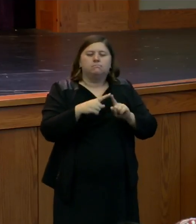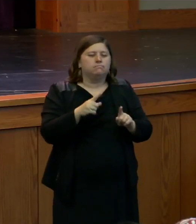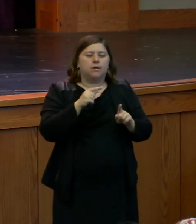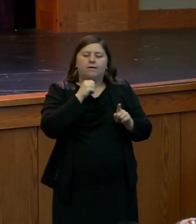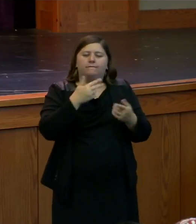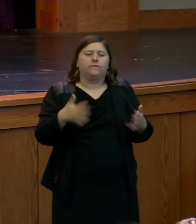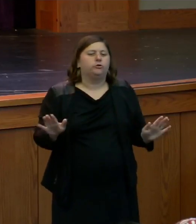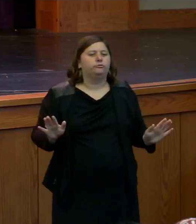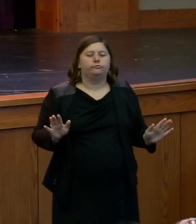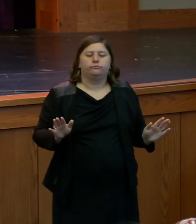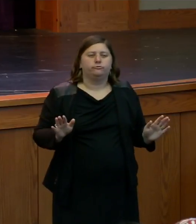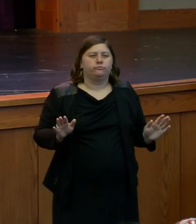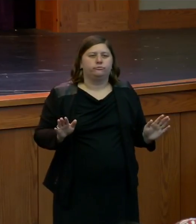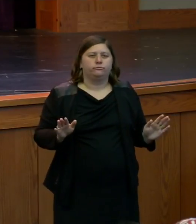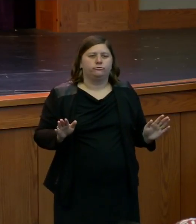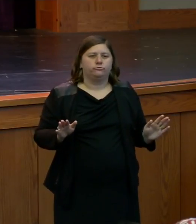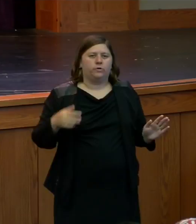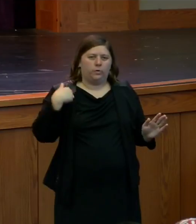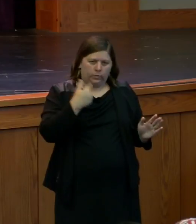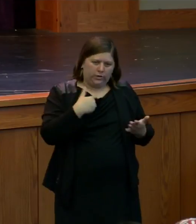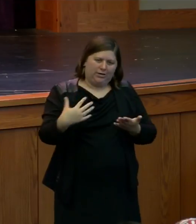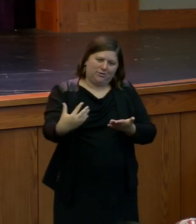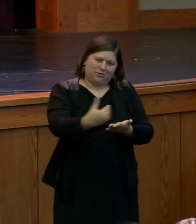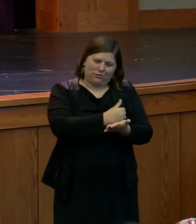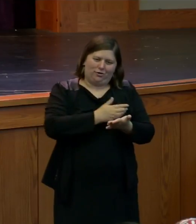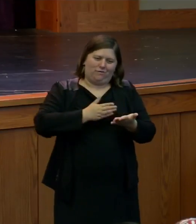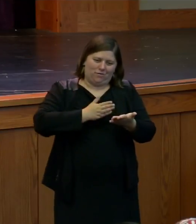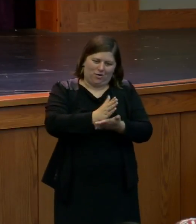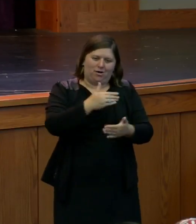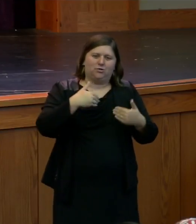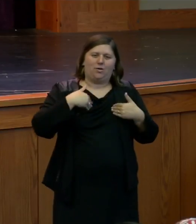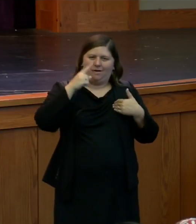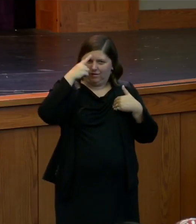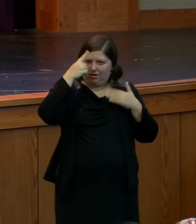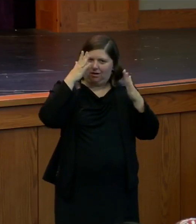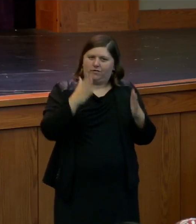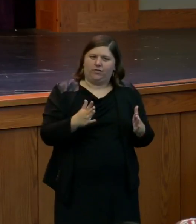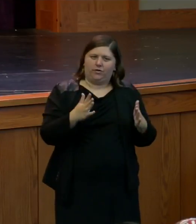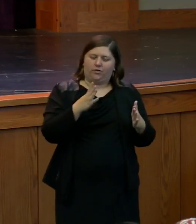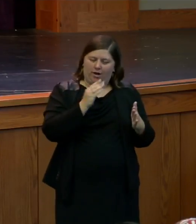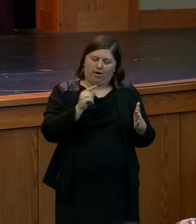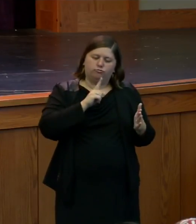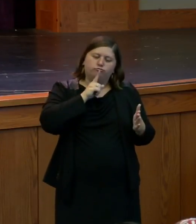WE DESERVE THE RIGHT TO HAVE A GOVERNOR AND TRUE CONGRESSIONAL REPRESENTATION.